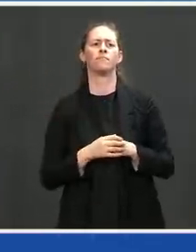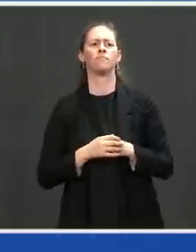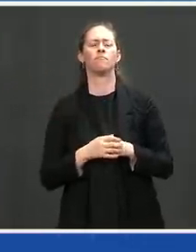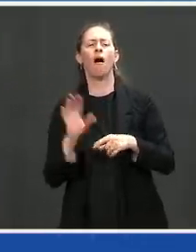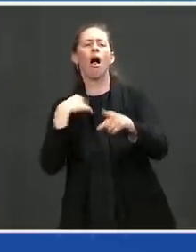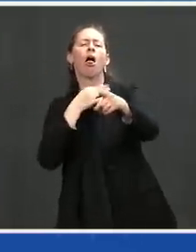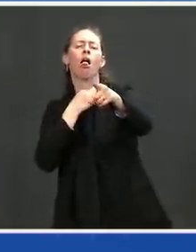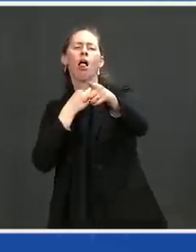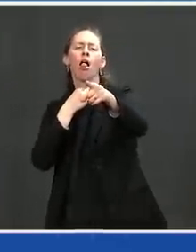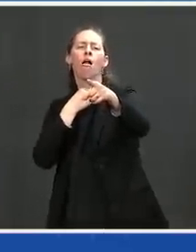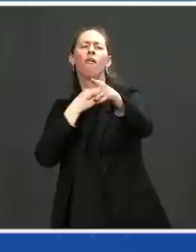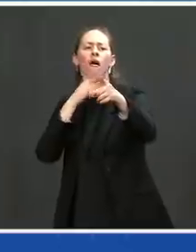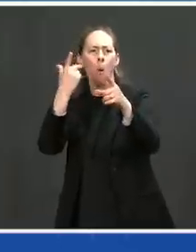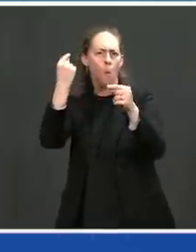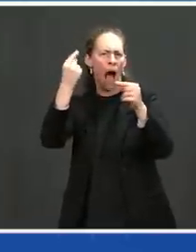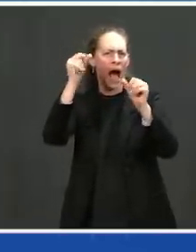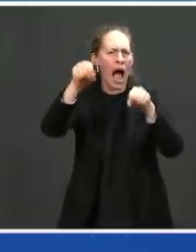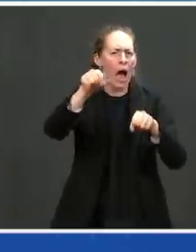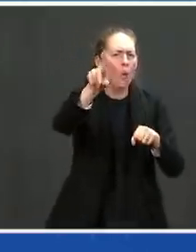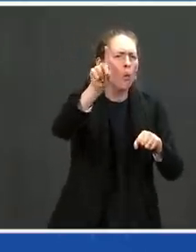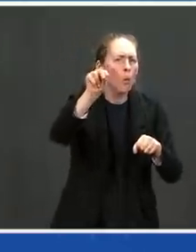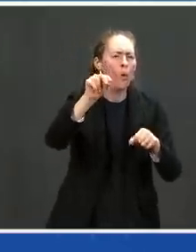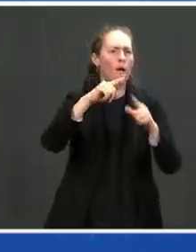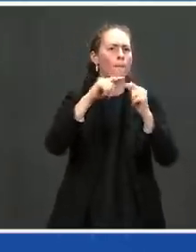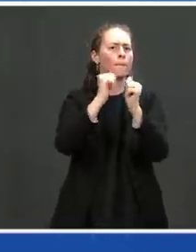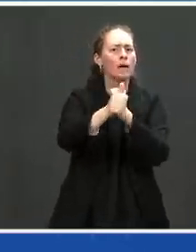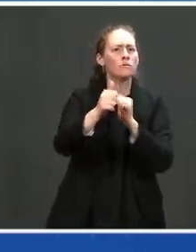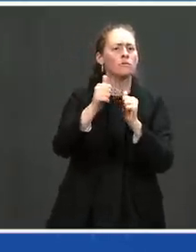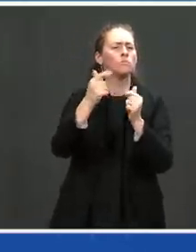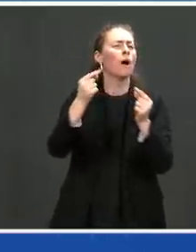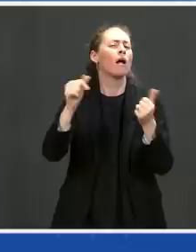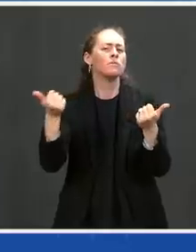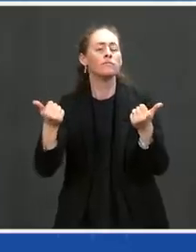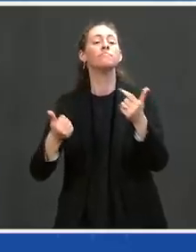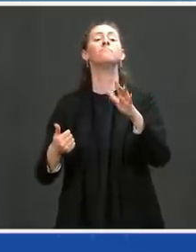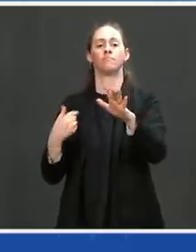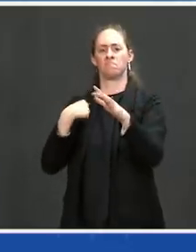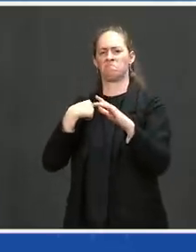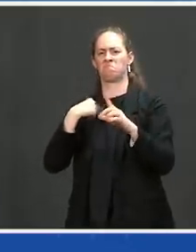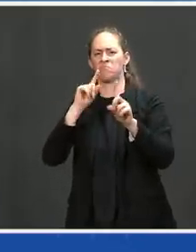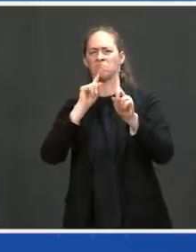The President: The answer is "yes," but I'm not going to lay out a strategy in front of the whole world and you now.